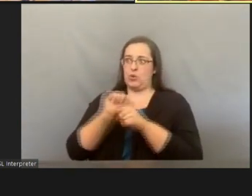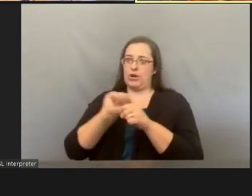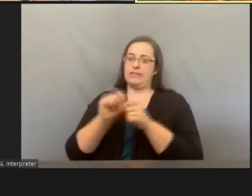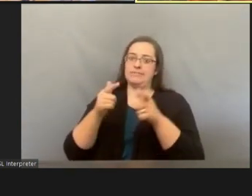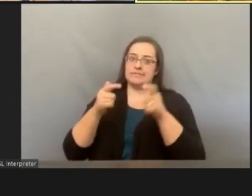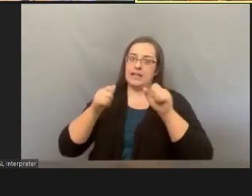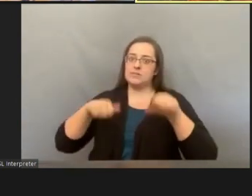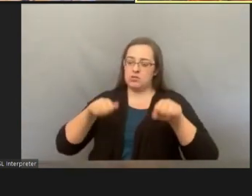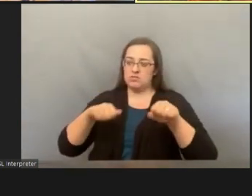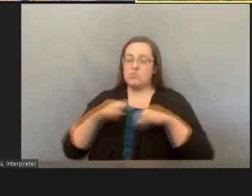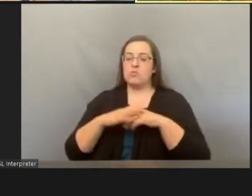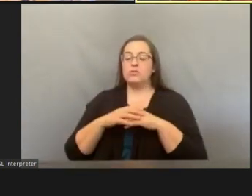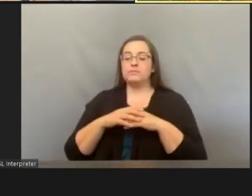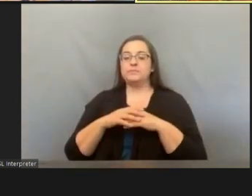WERE STILL LOOKING STILL